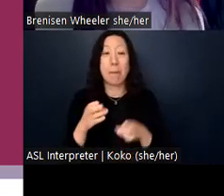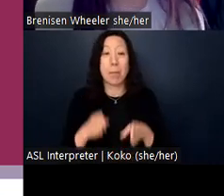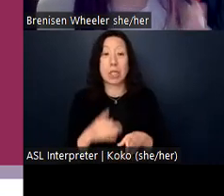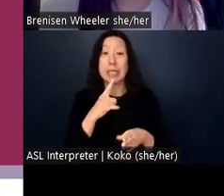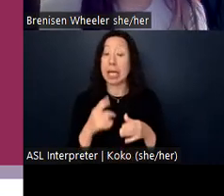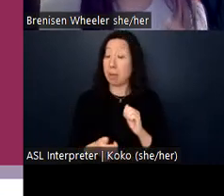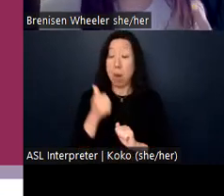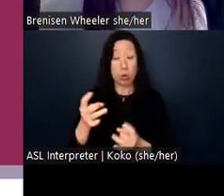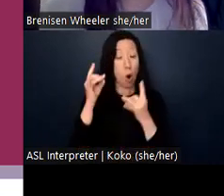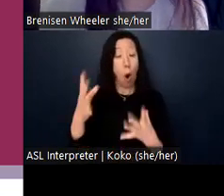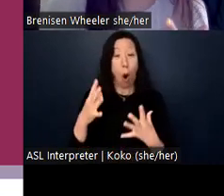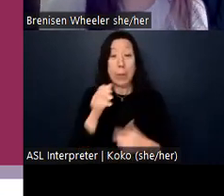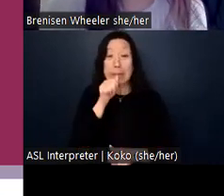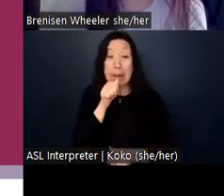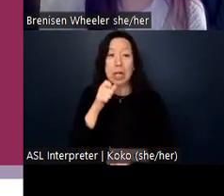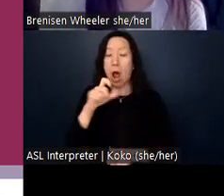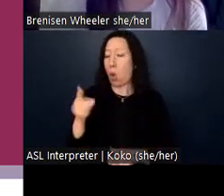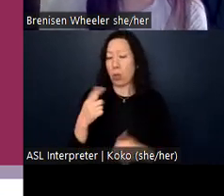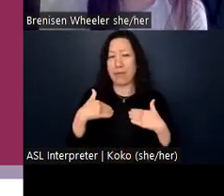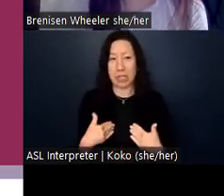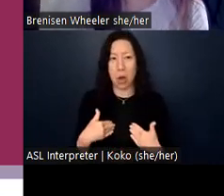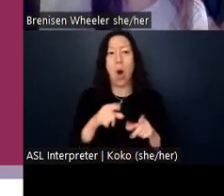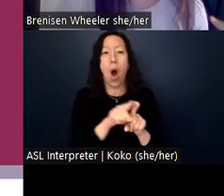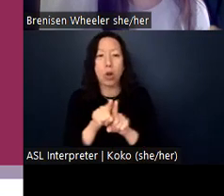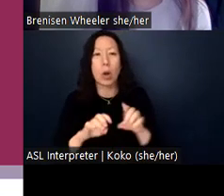physical, but they've been emotional 12:54:04 psychological and financial. My Major